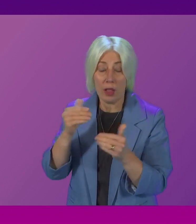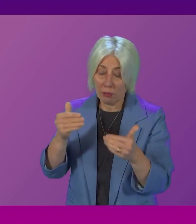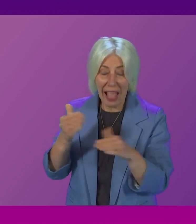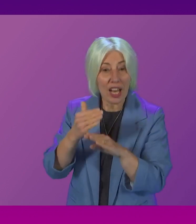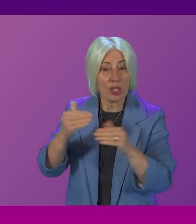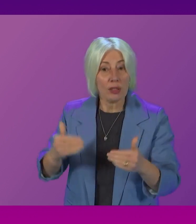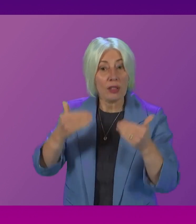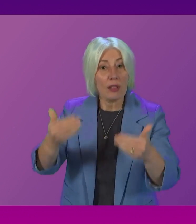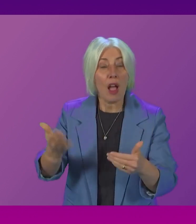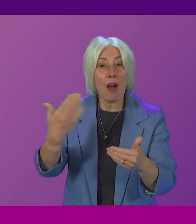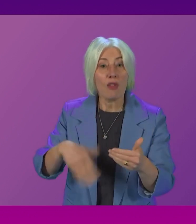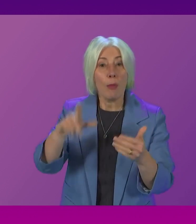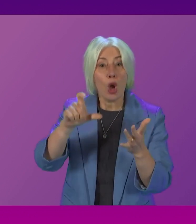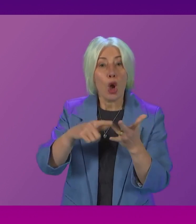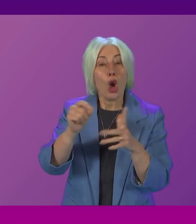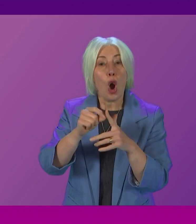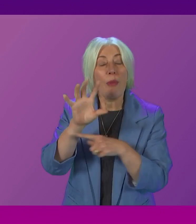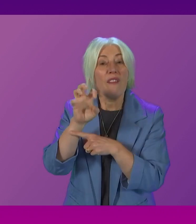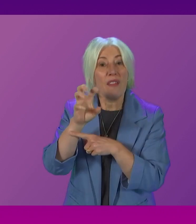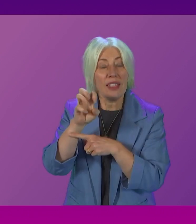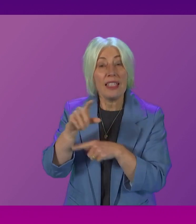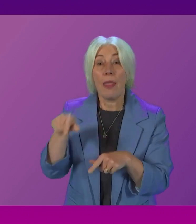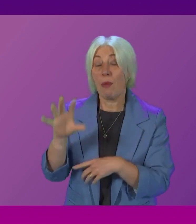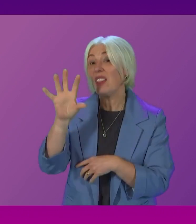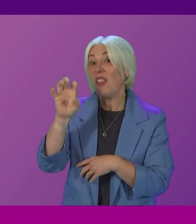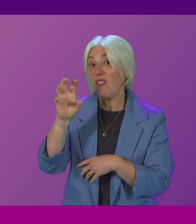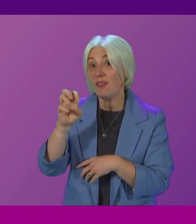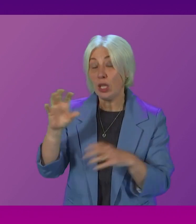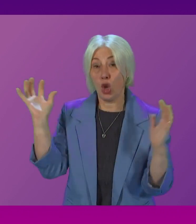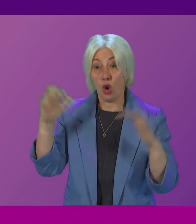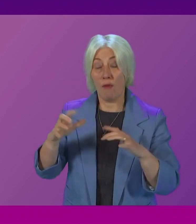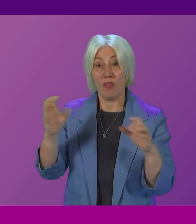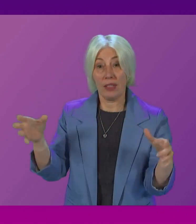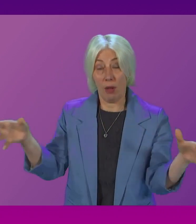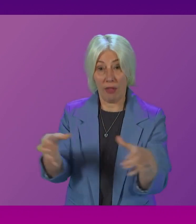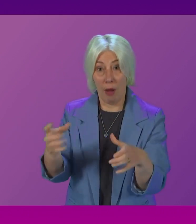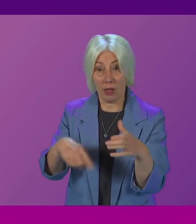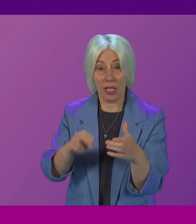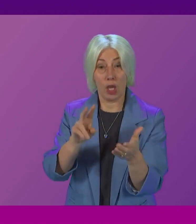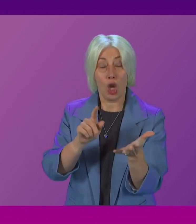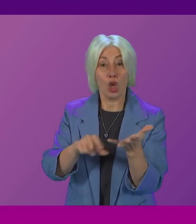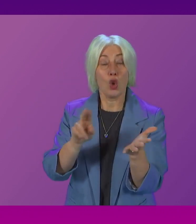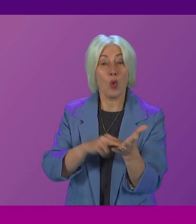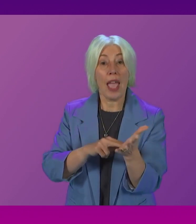of COP15, the 15th conference of the parties to the UN Convention on Biological Diversity.